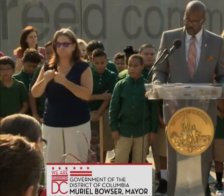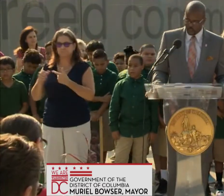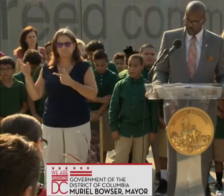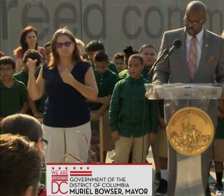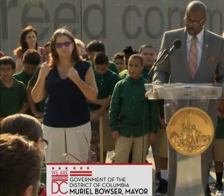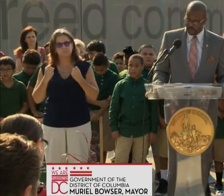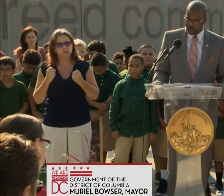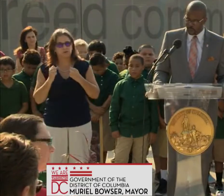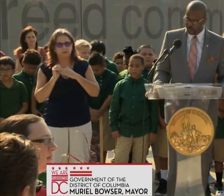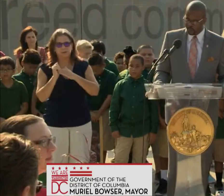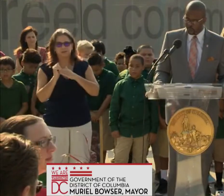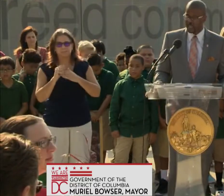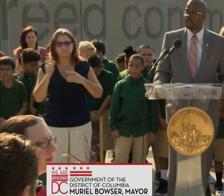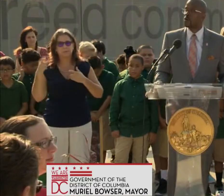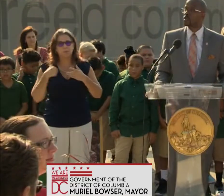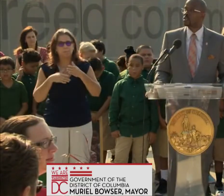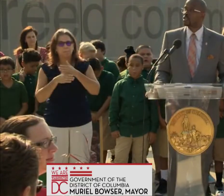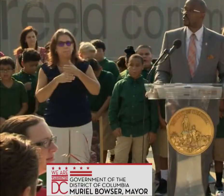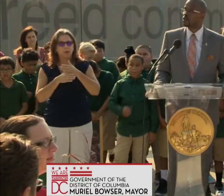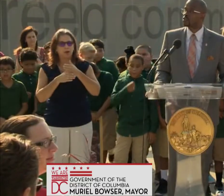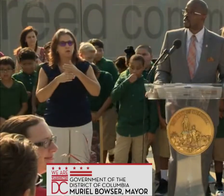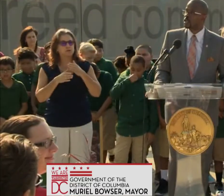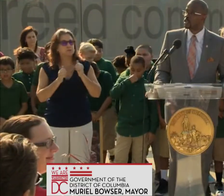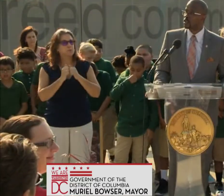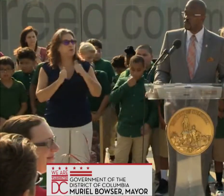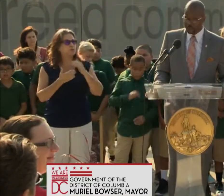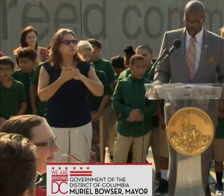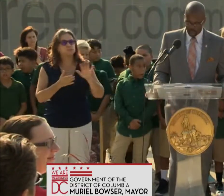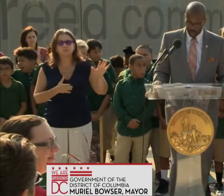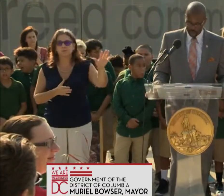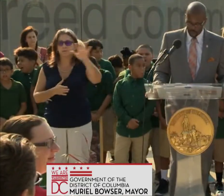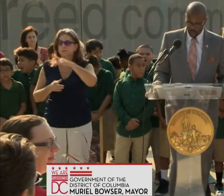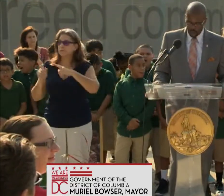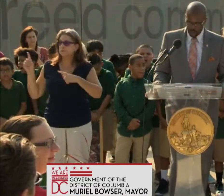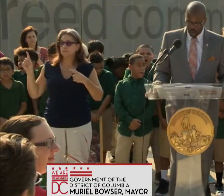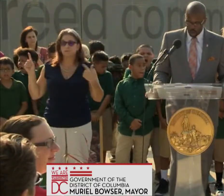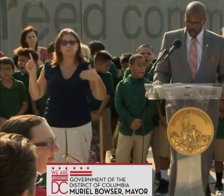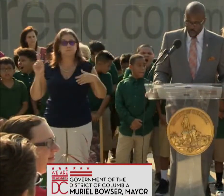on dual language and most importantly a focus on diversity and inclusion we know